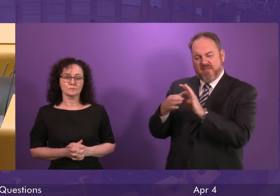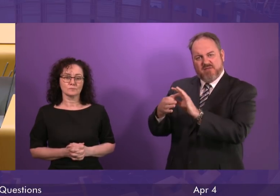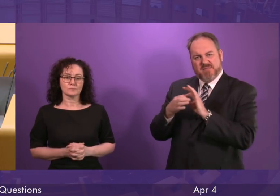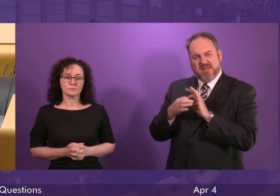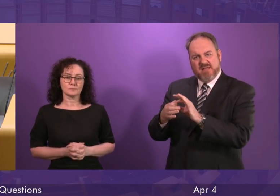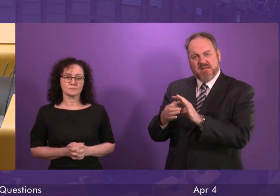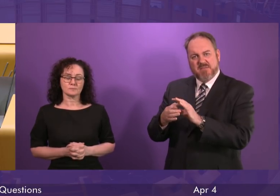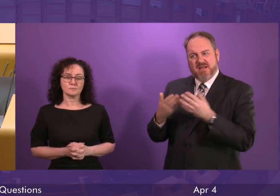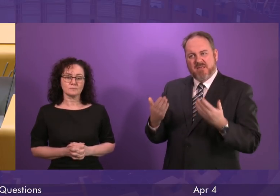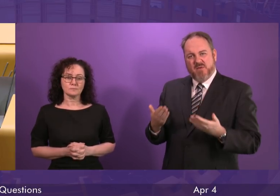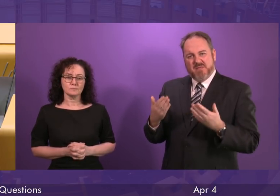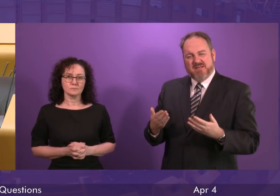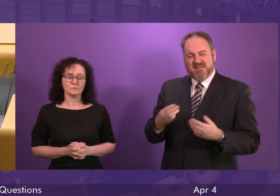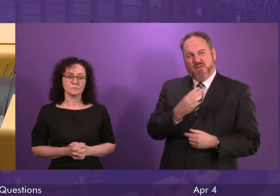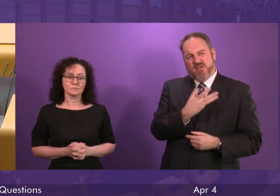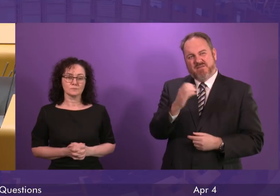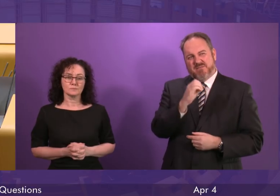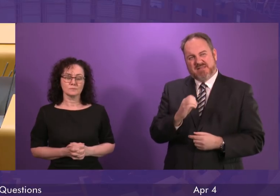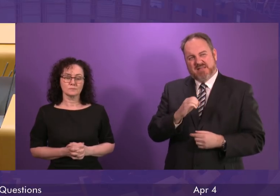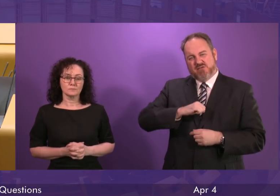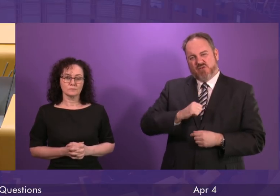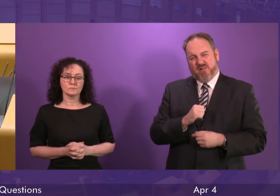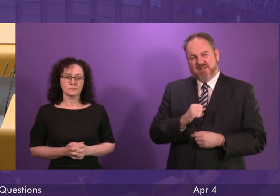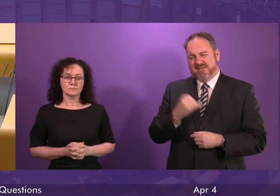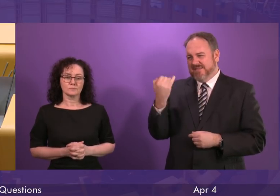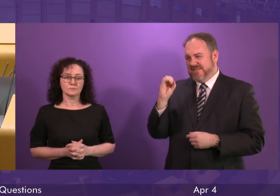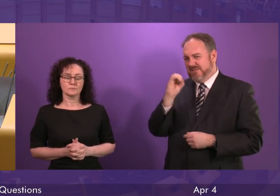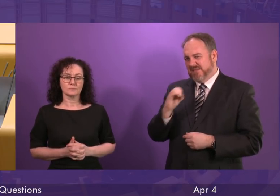is 35 per cent in Scotland and 60 per cent in England. In one third of the drug-related